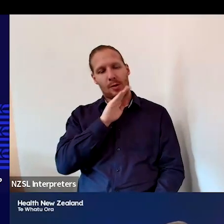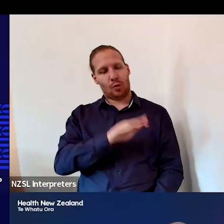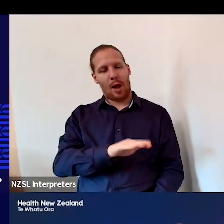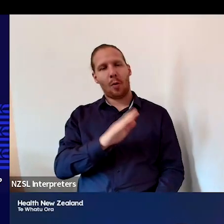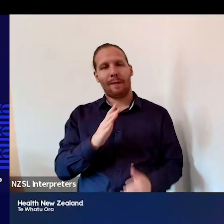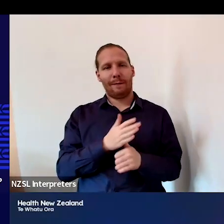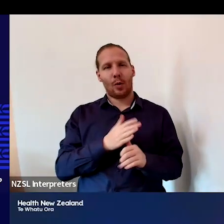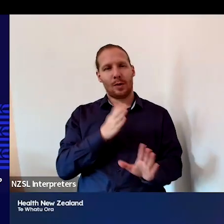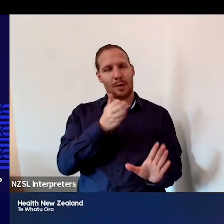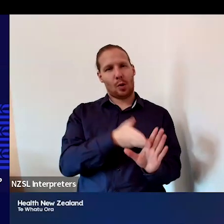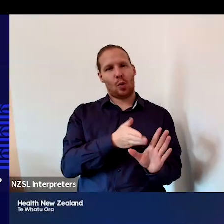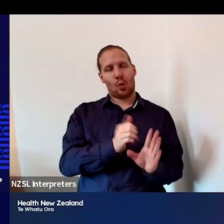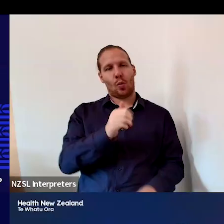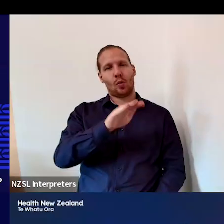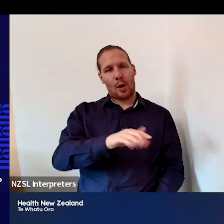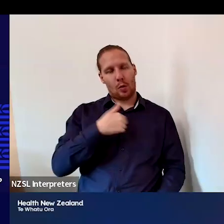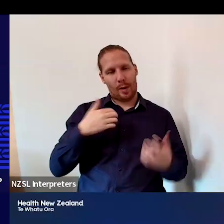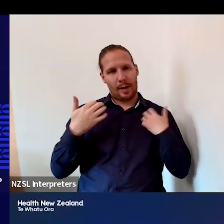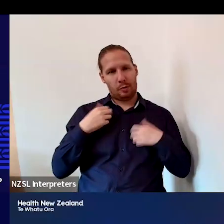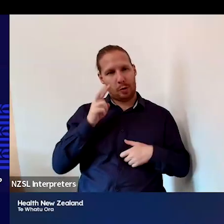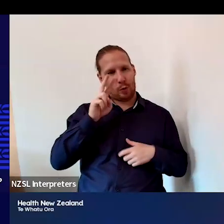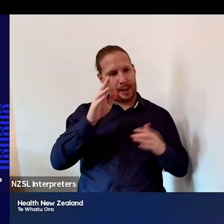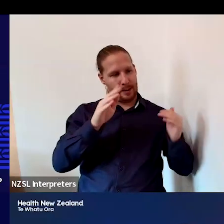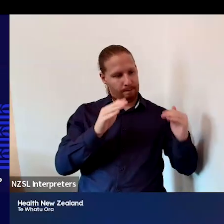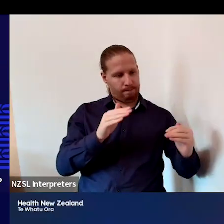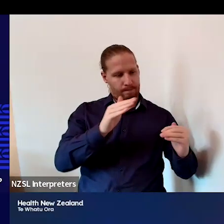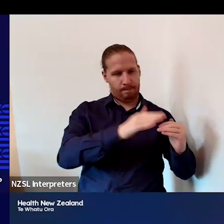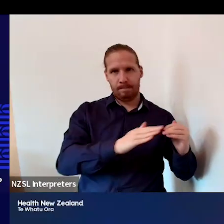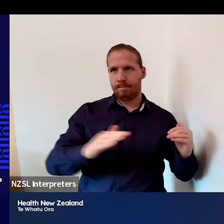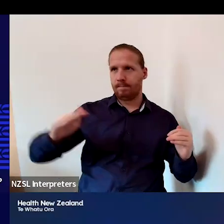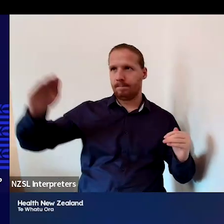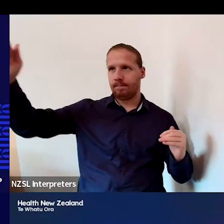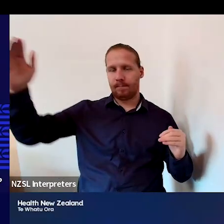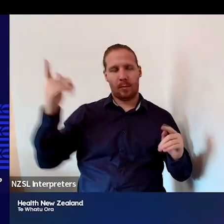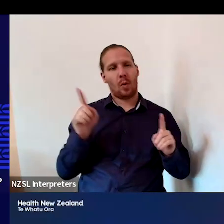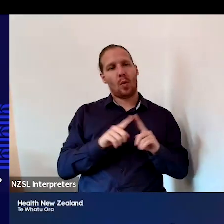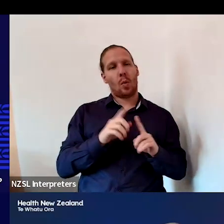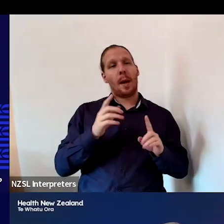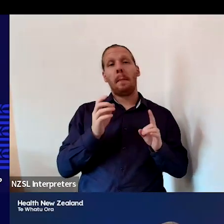interested in what happens right from, before birth through infancy.